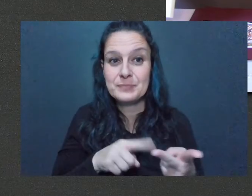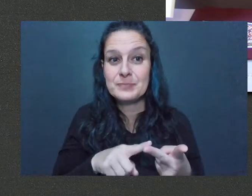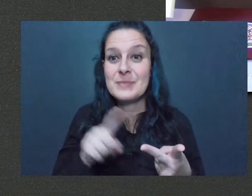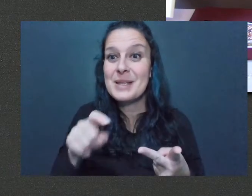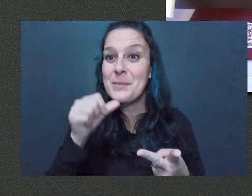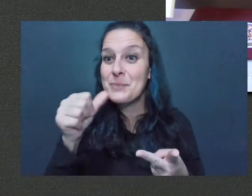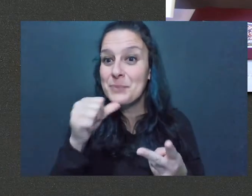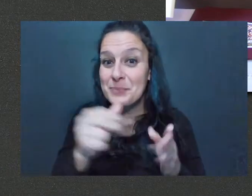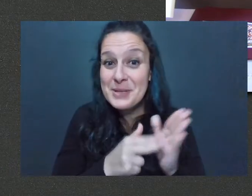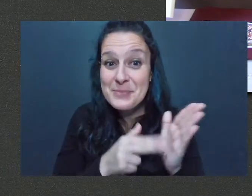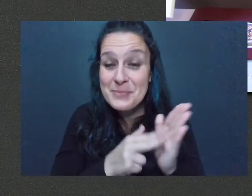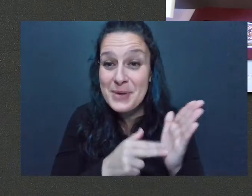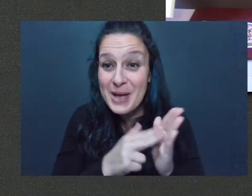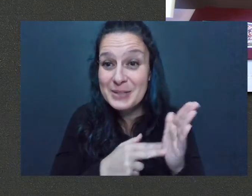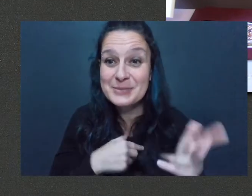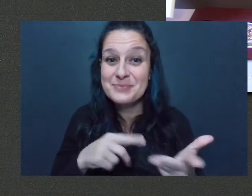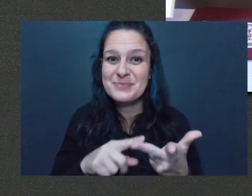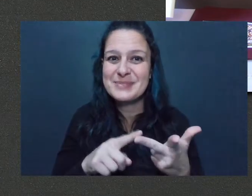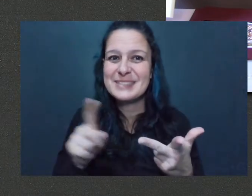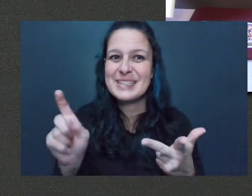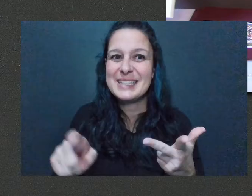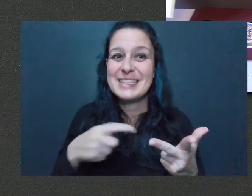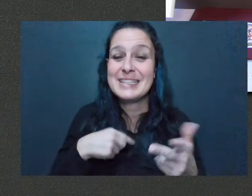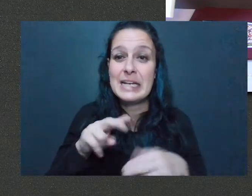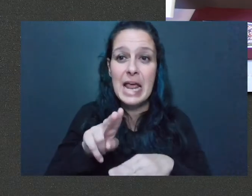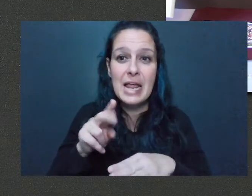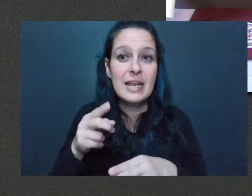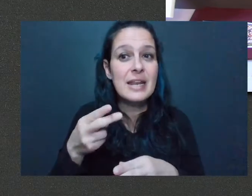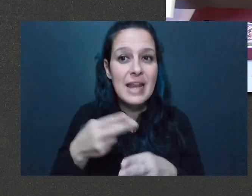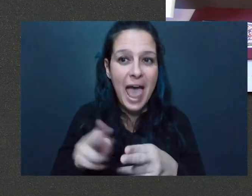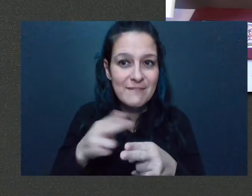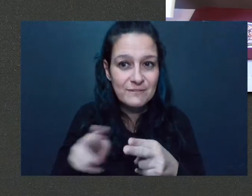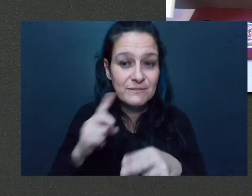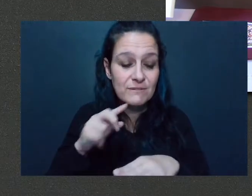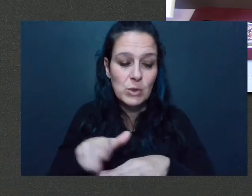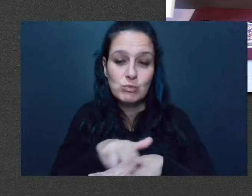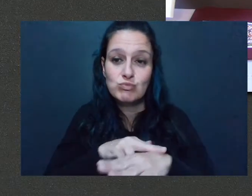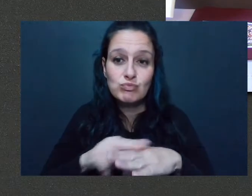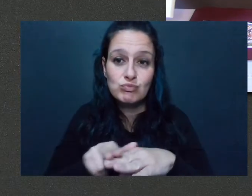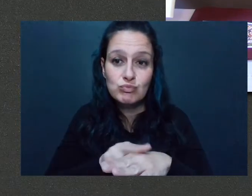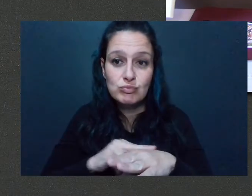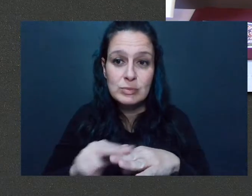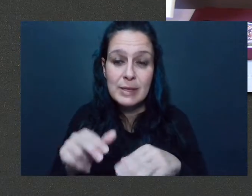You need peanut butter and you need a knife to spread the peanut butter